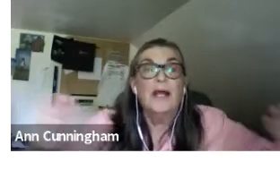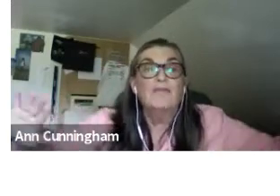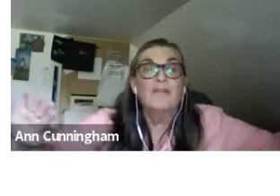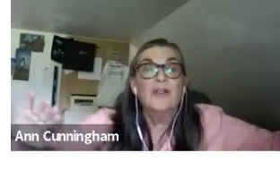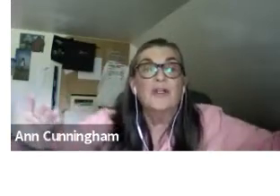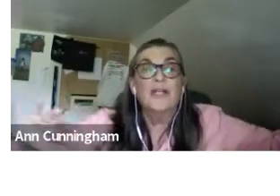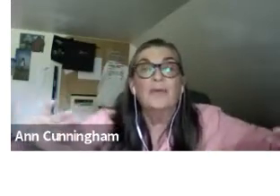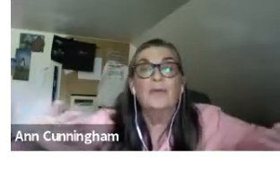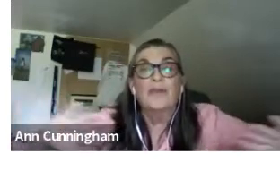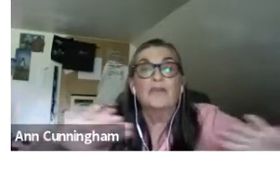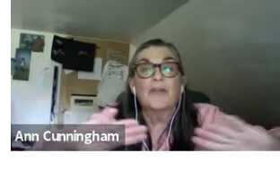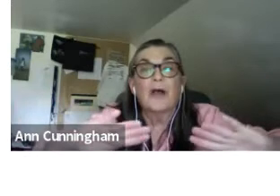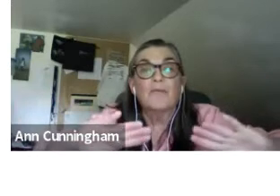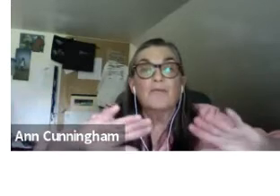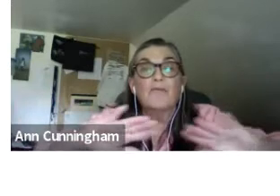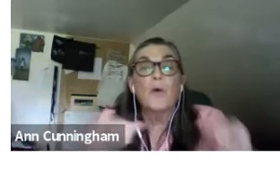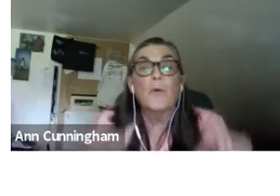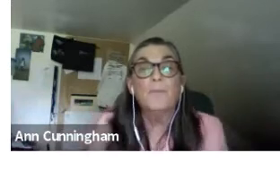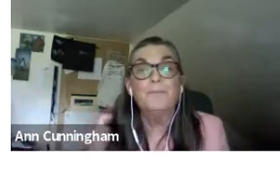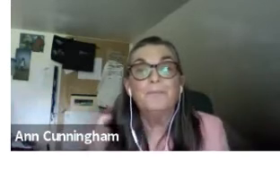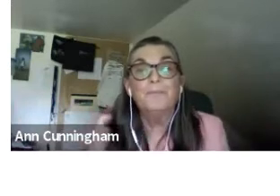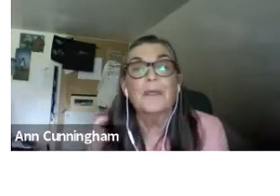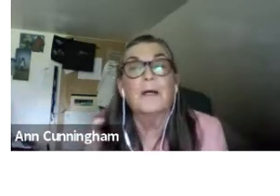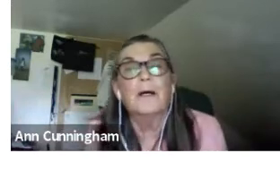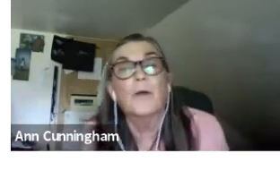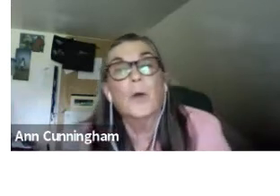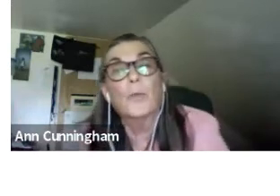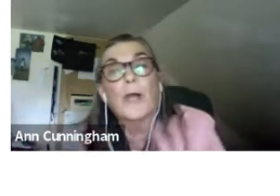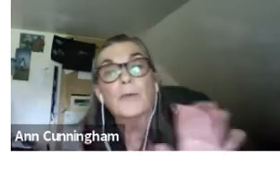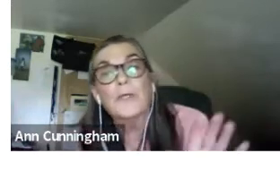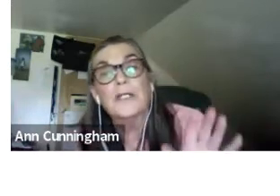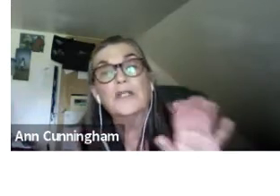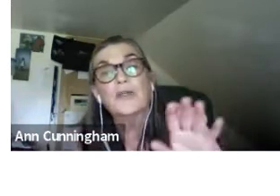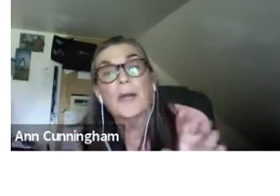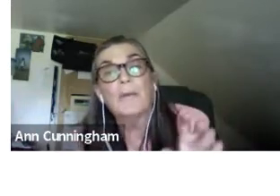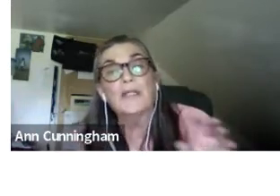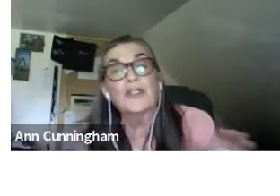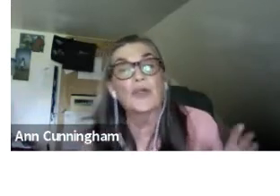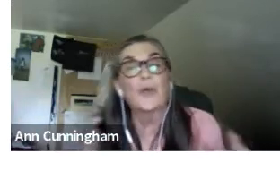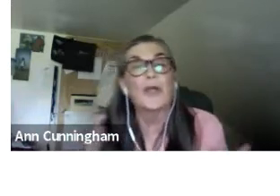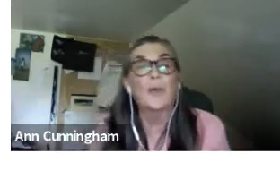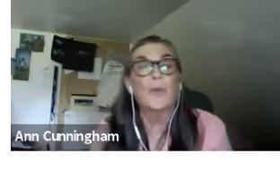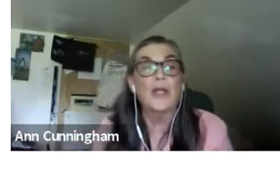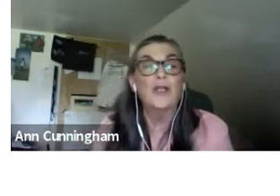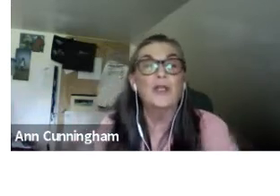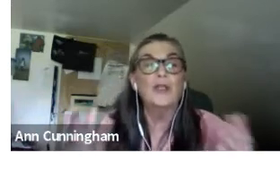filled in with a soft foam around each rabbit so that when you